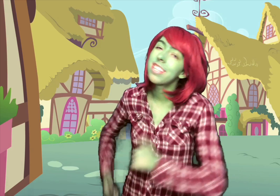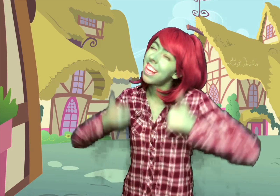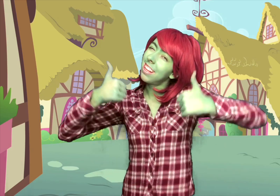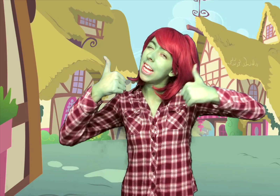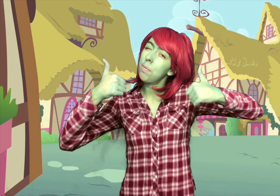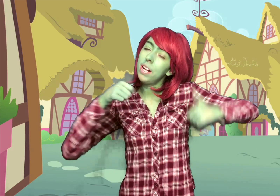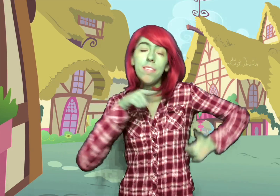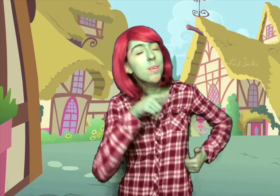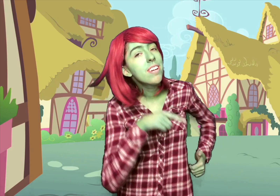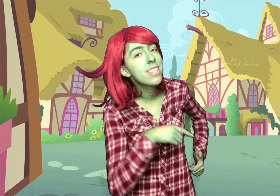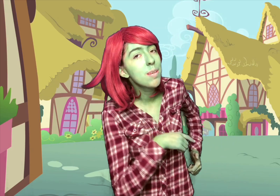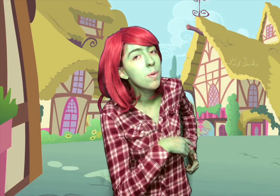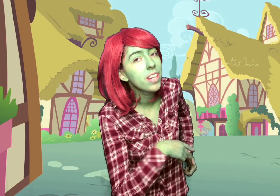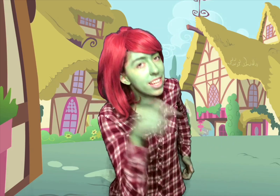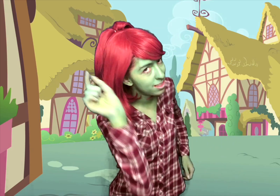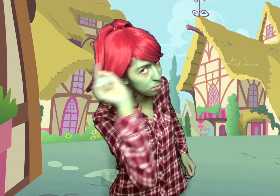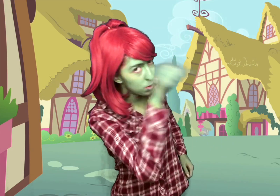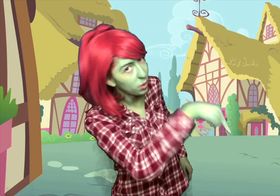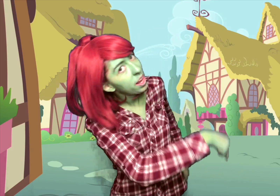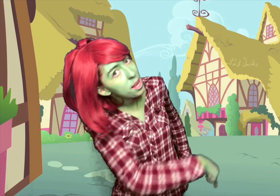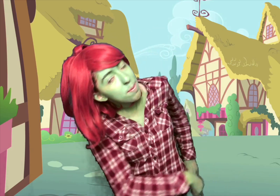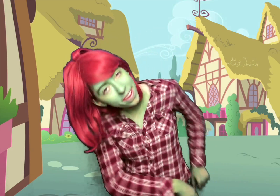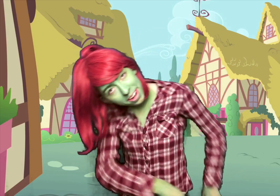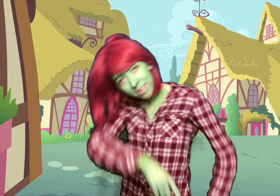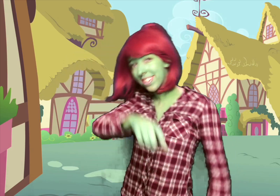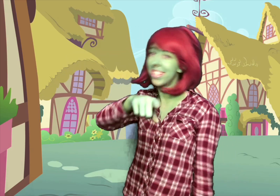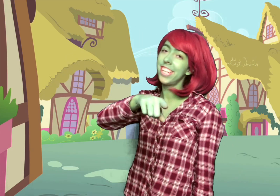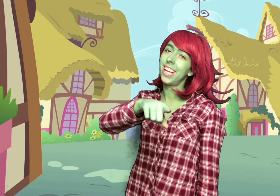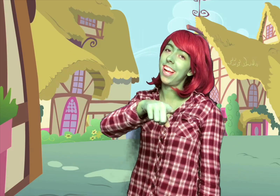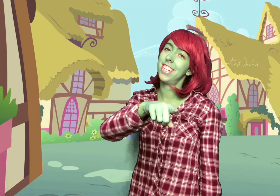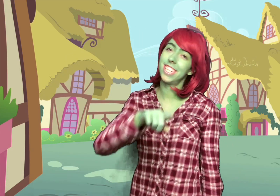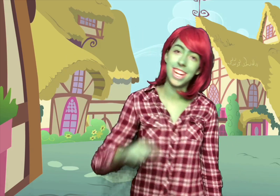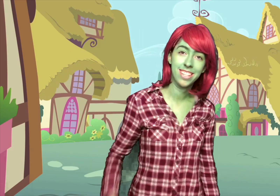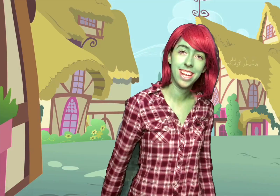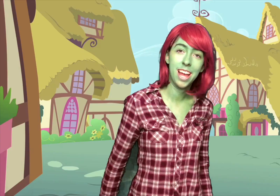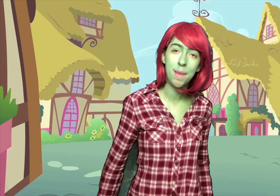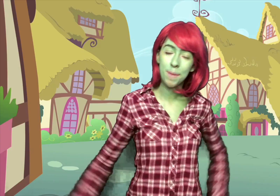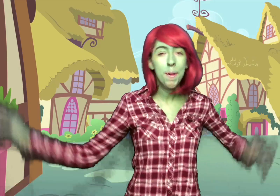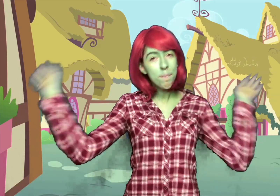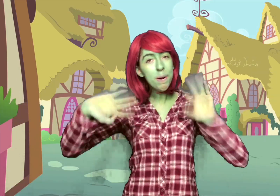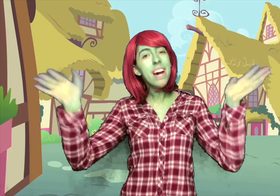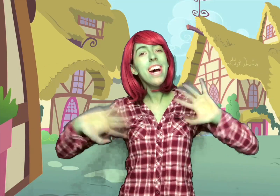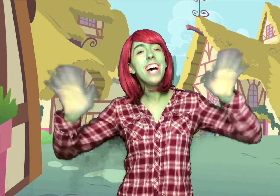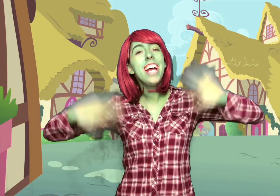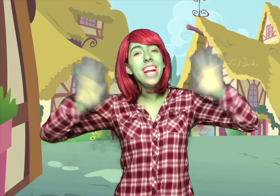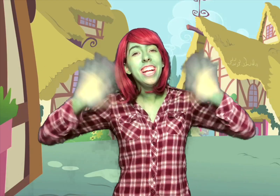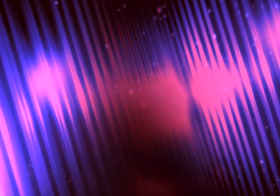that like button. if you want to see more hit subscribe and i will see you guys next time bye